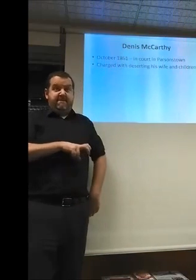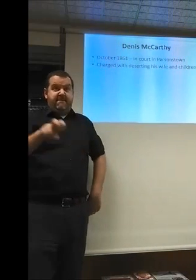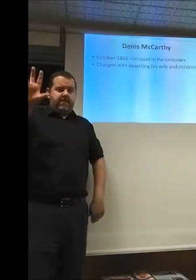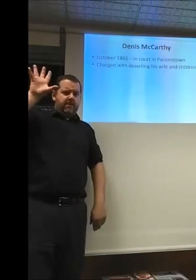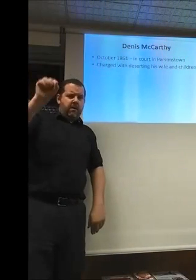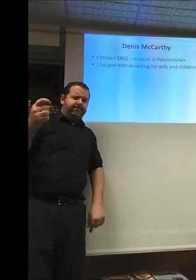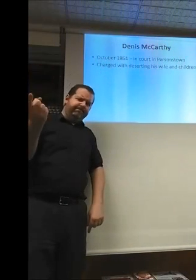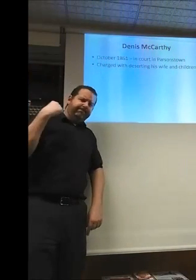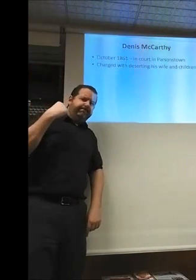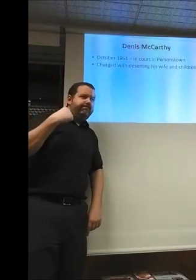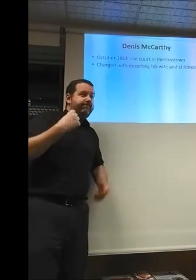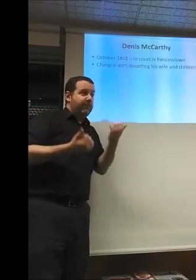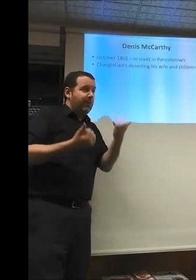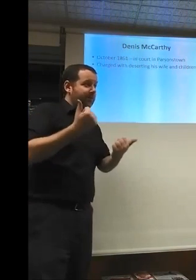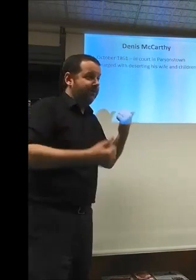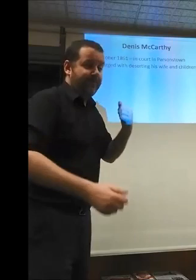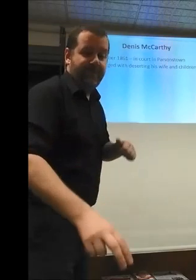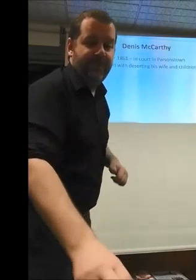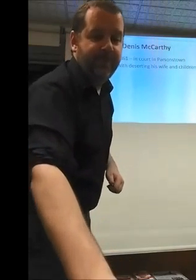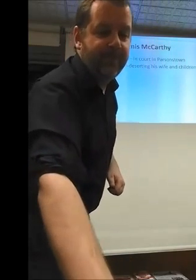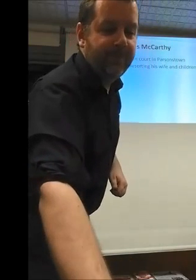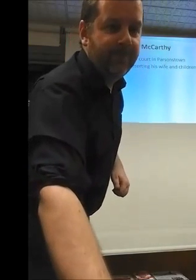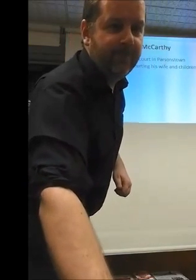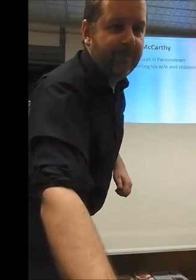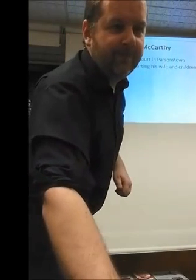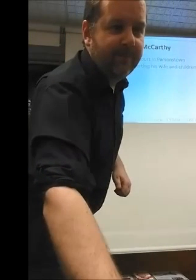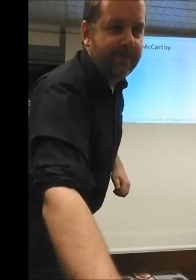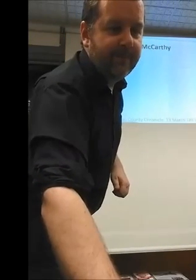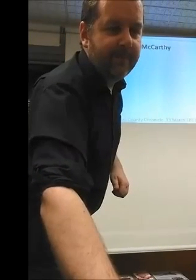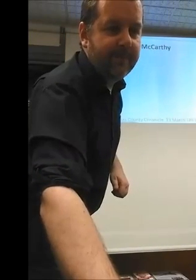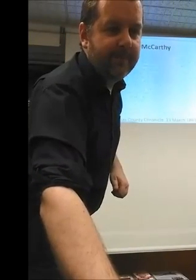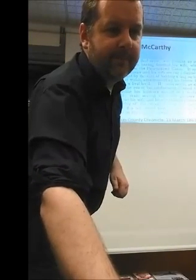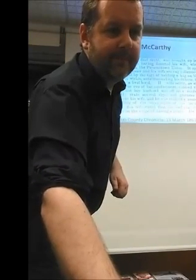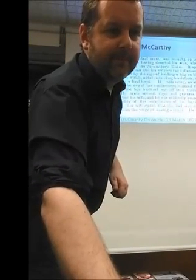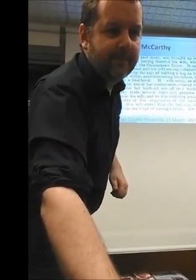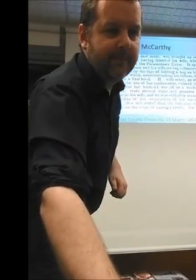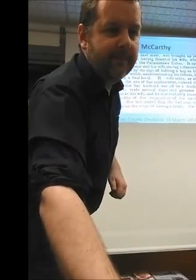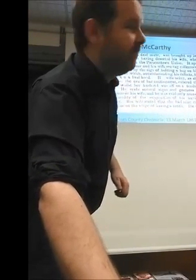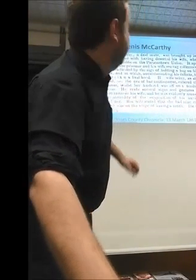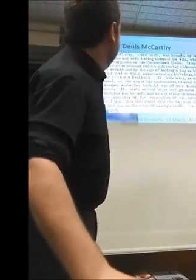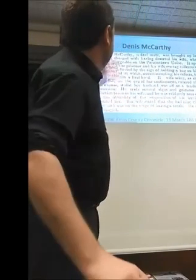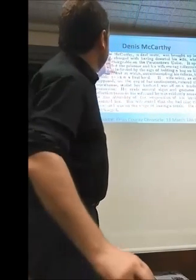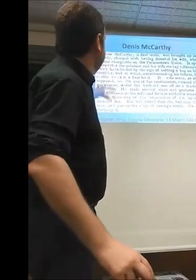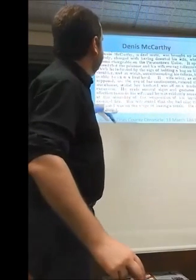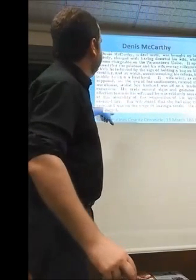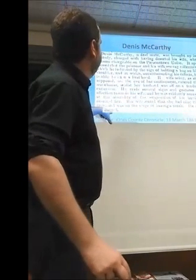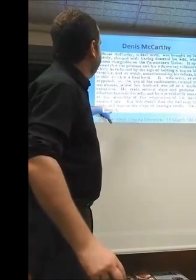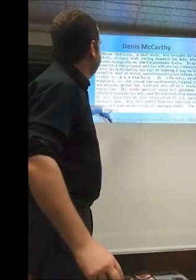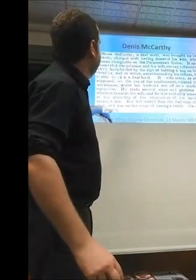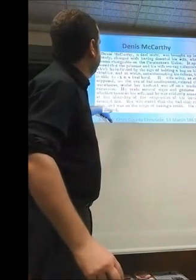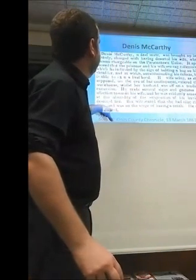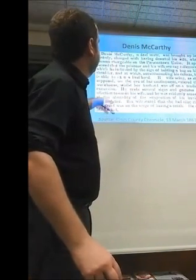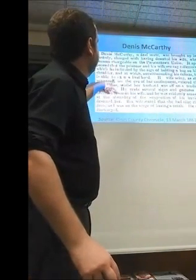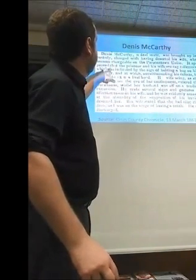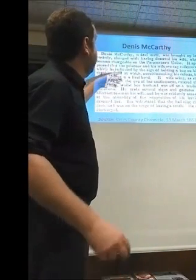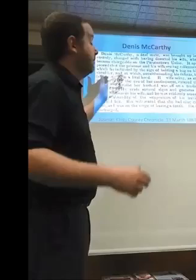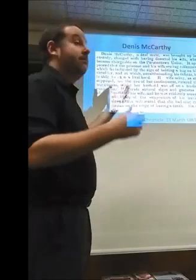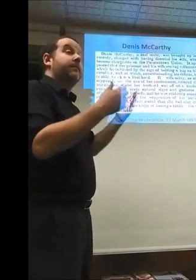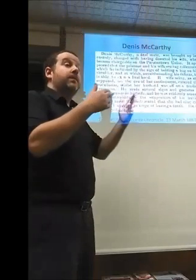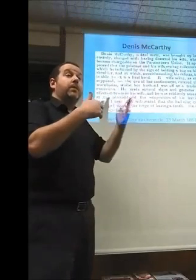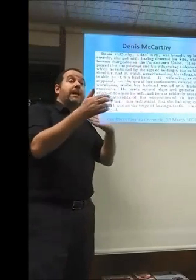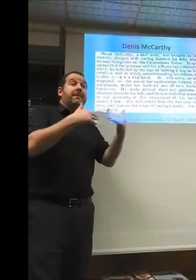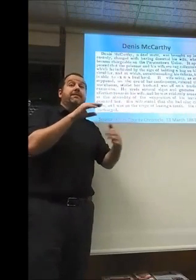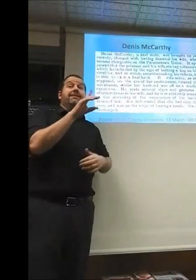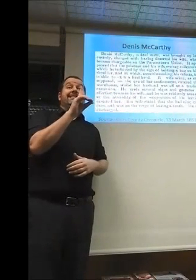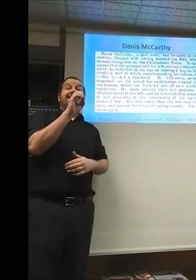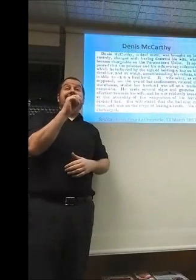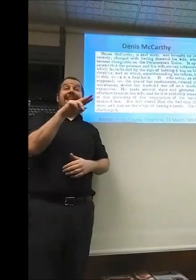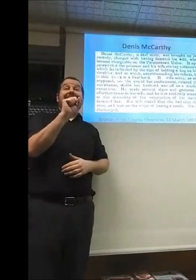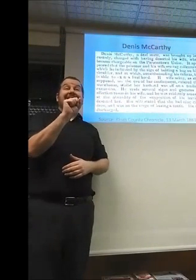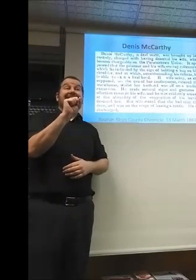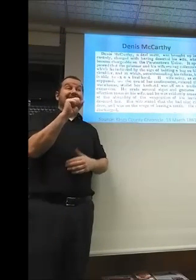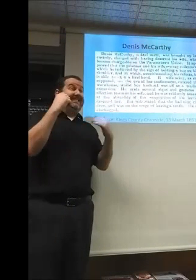And then more serious than disorderly conduct there was riotous behavior.